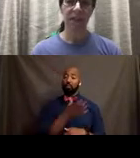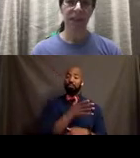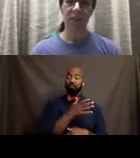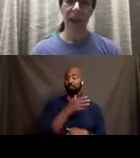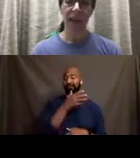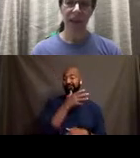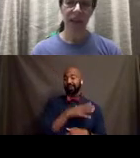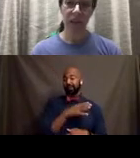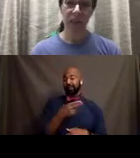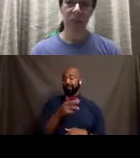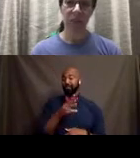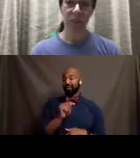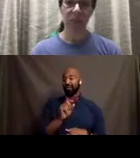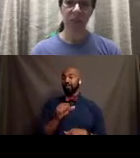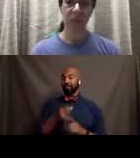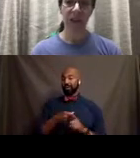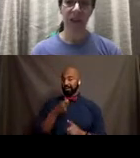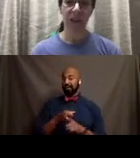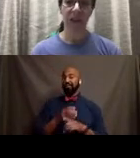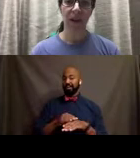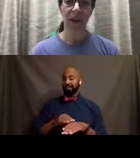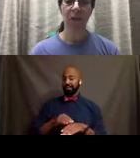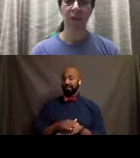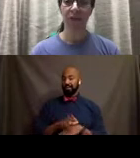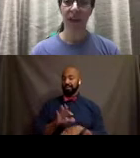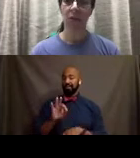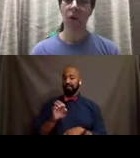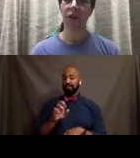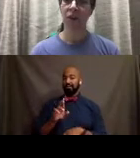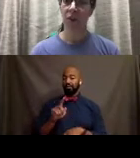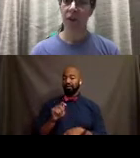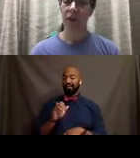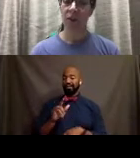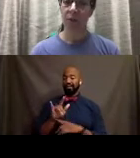And so have that conversation with your provider about those effects and what your plan